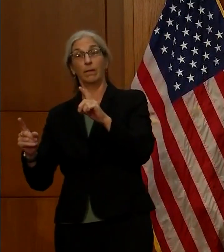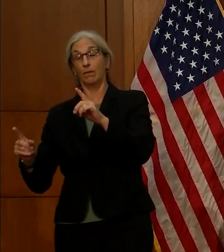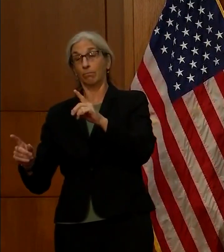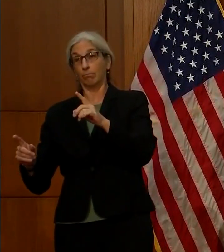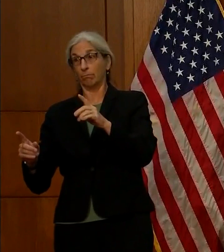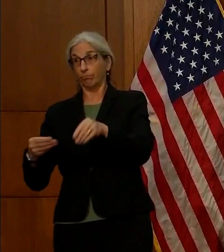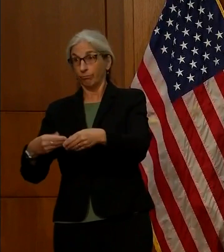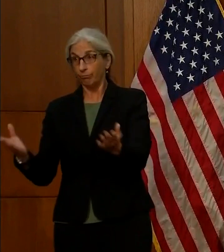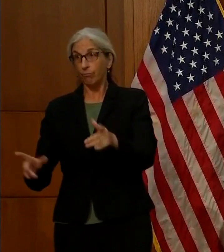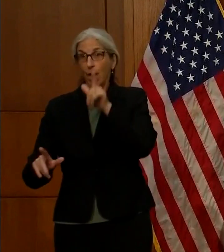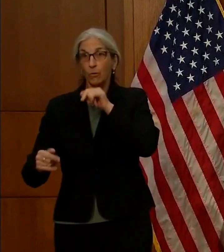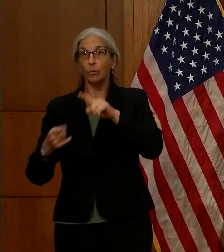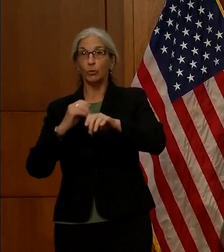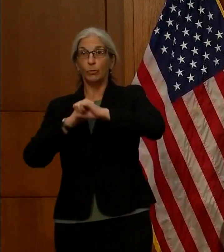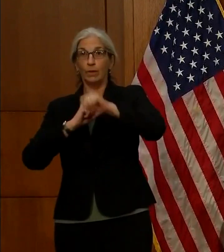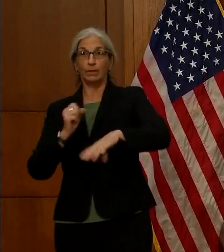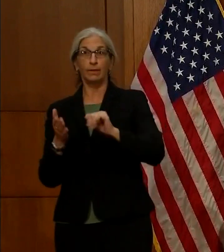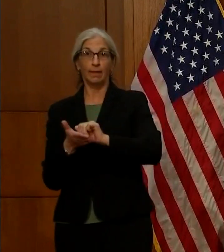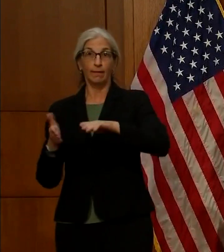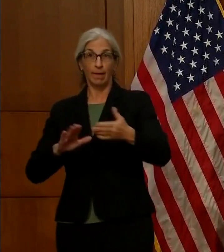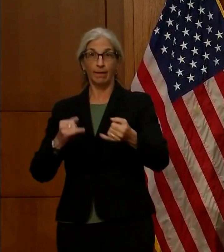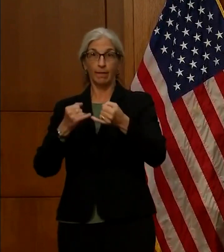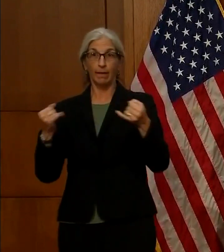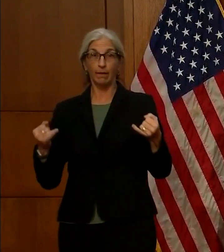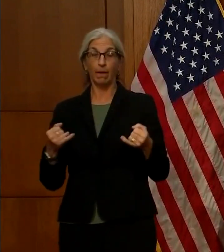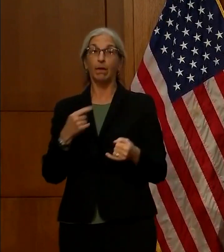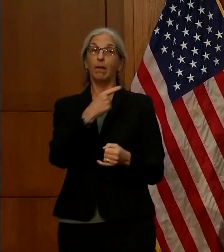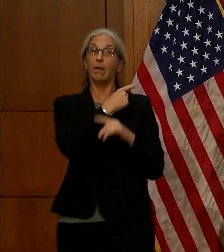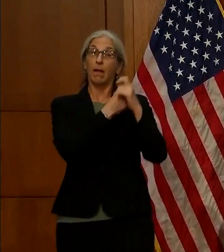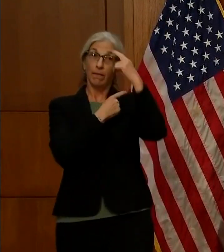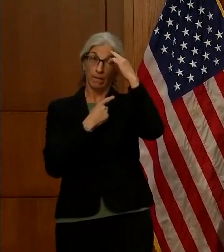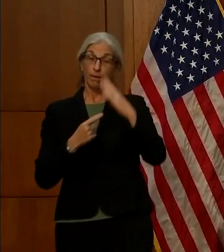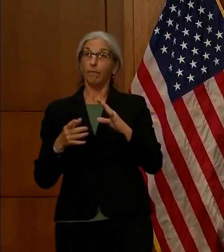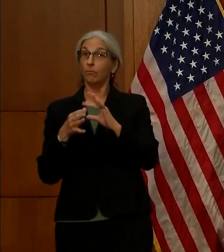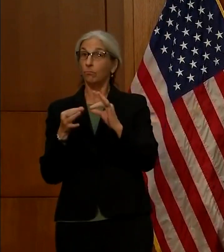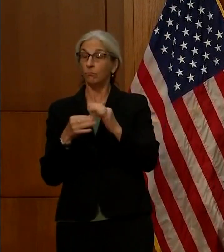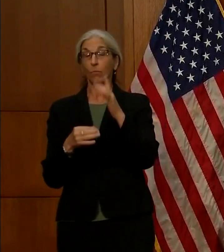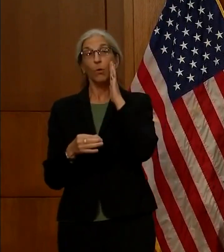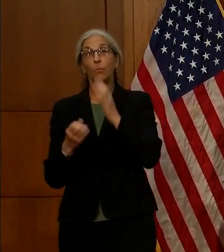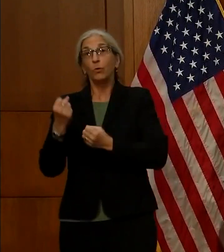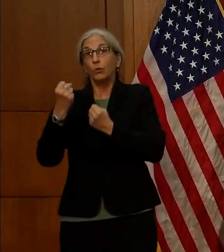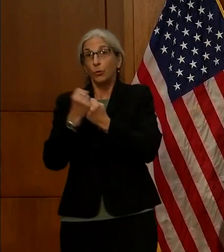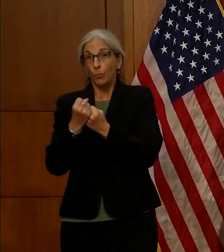ORDER TO ELECT- TO EXTEND THE DEADLINE IT WAS THE GOVERNOR